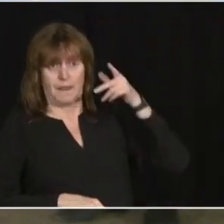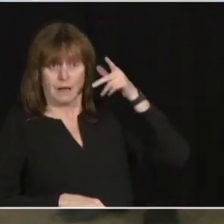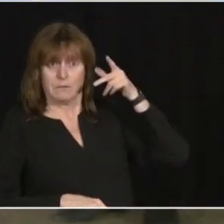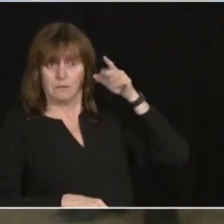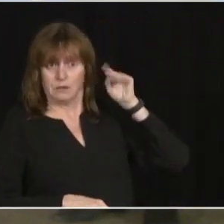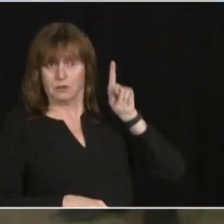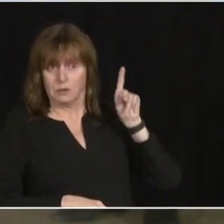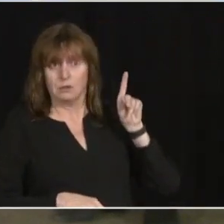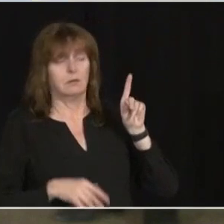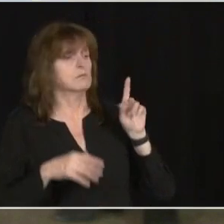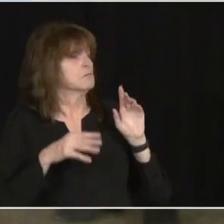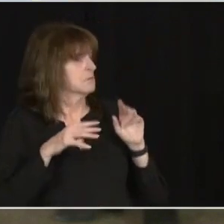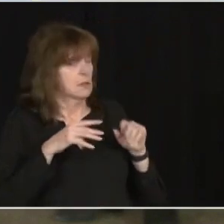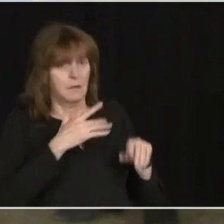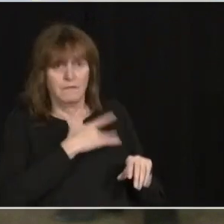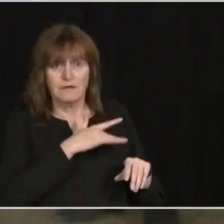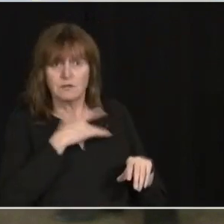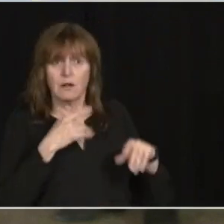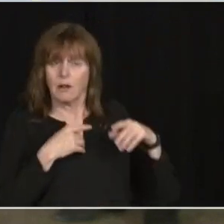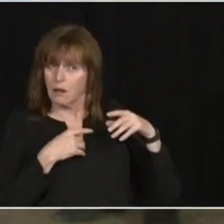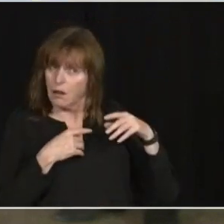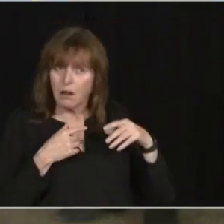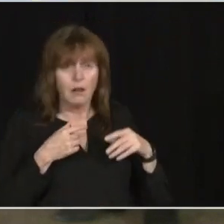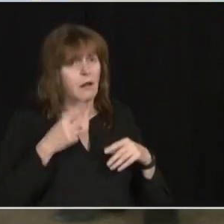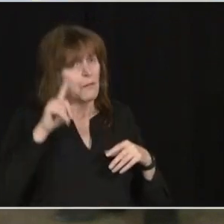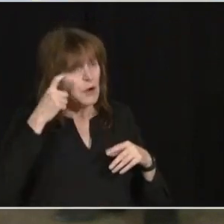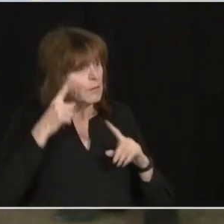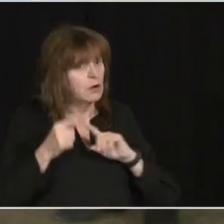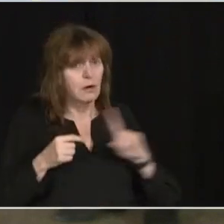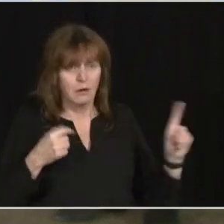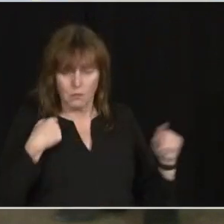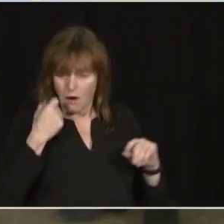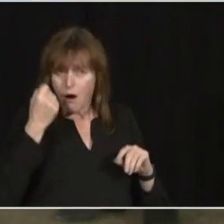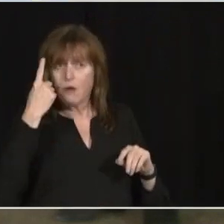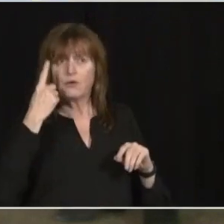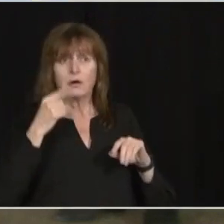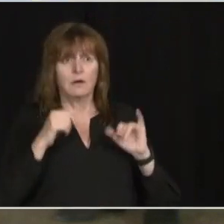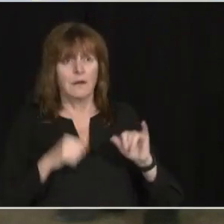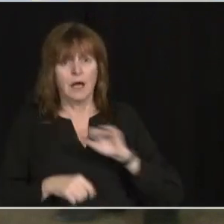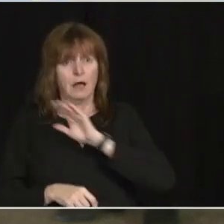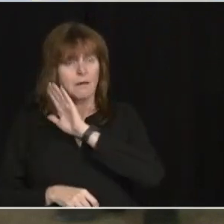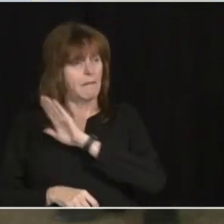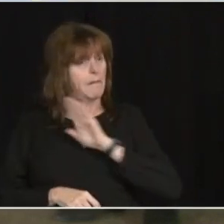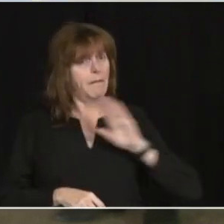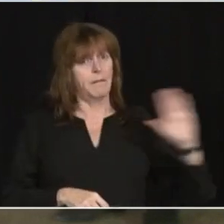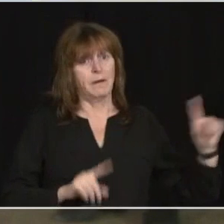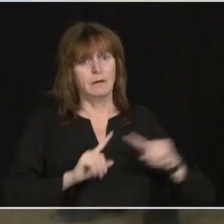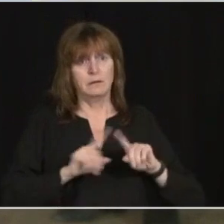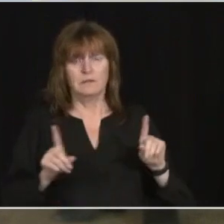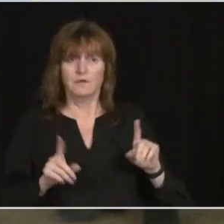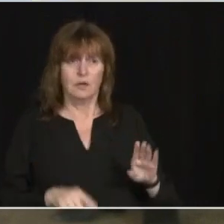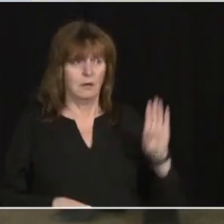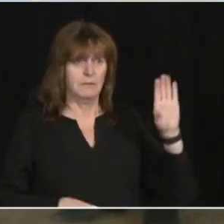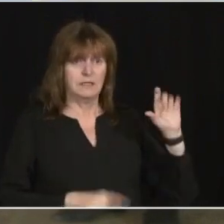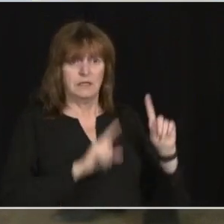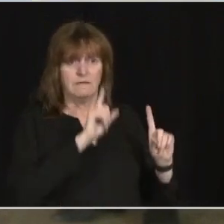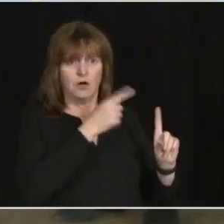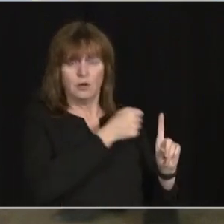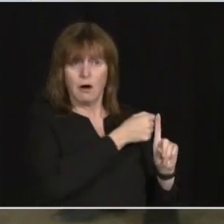It will be in stages. The Prime Minister on the phone with all the premiers, he recognizes that every part of this